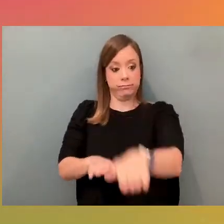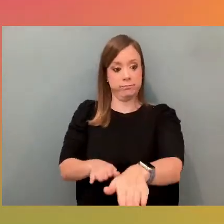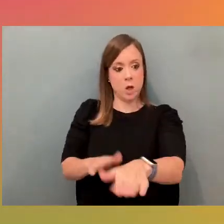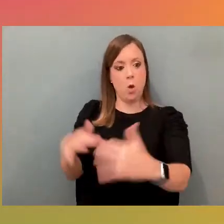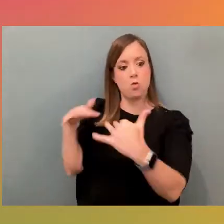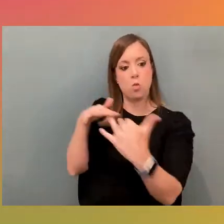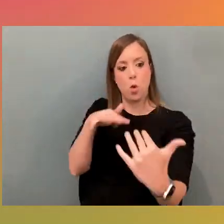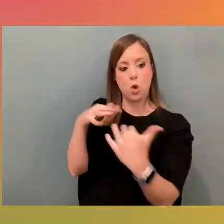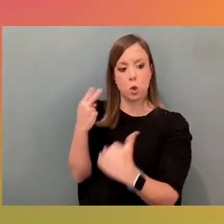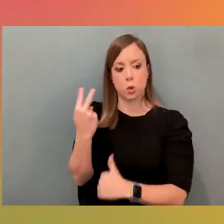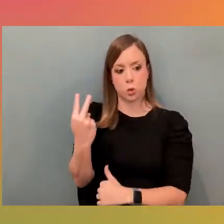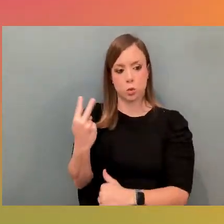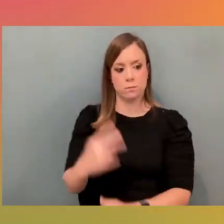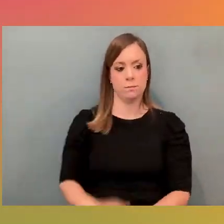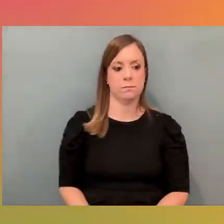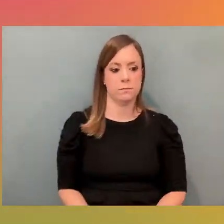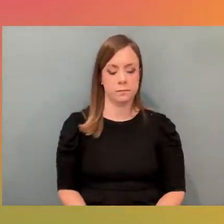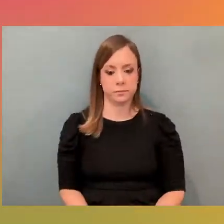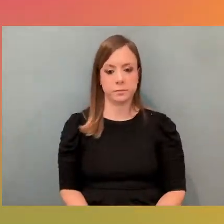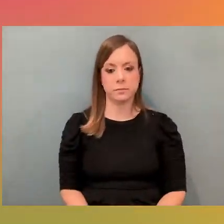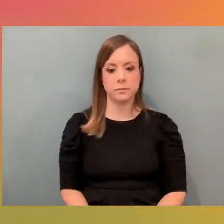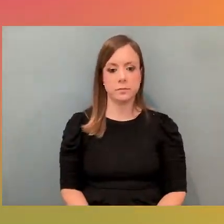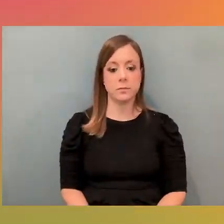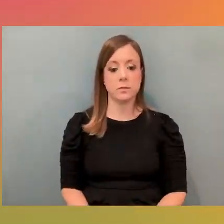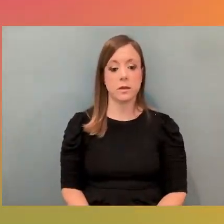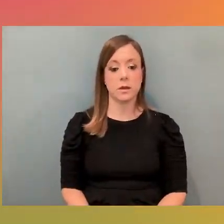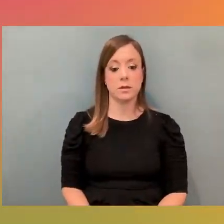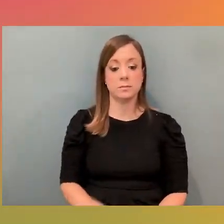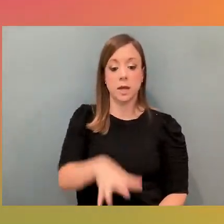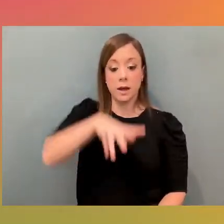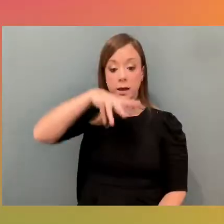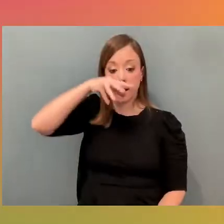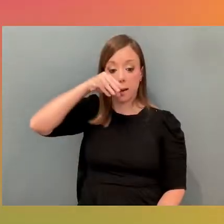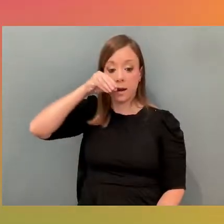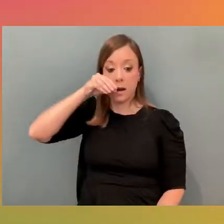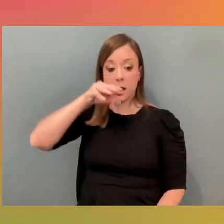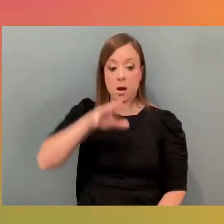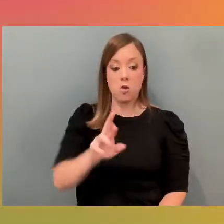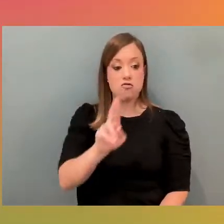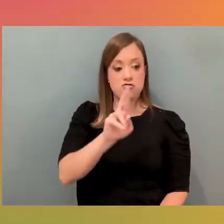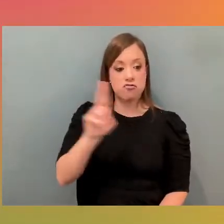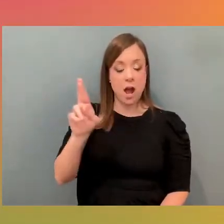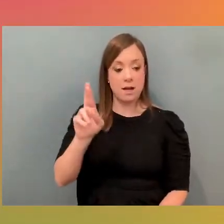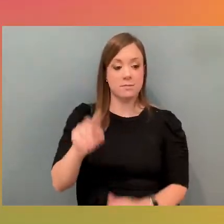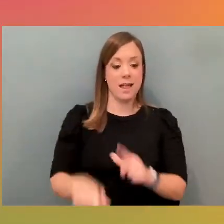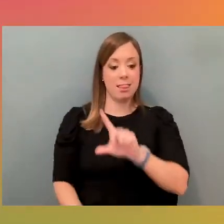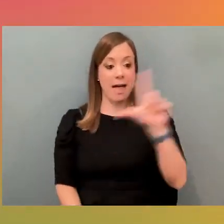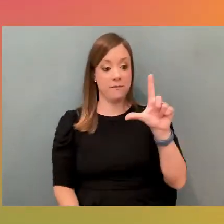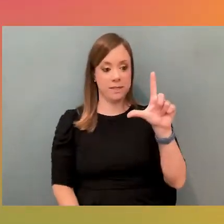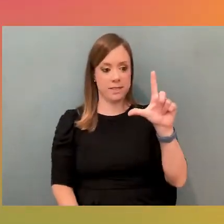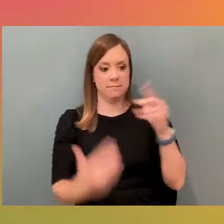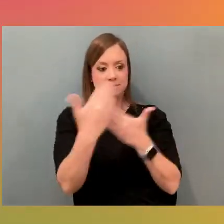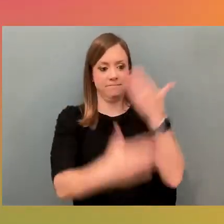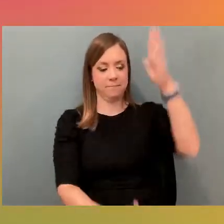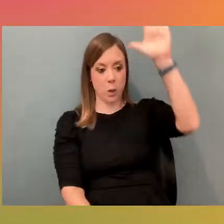STEP ALL THE WAY FORWARD PIVOT RIGHT HEEL DOWN COME INTO THE WARRIOR II.